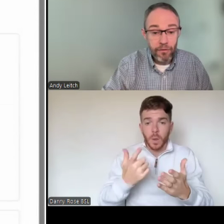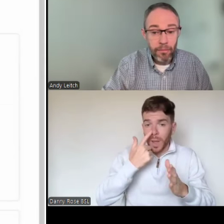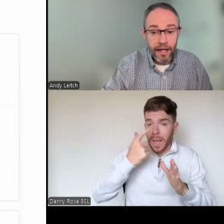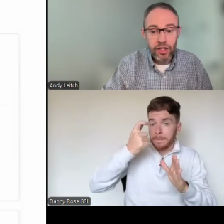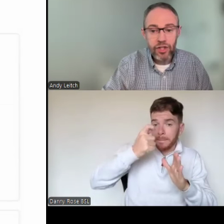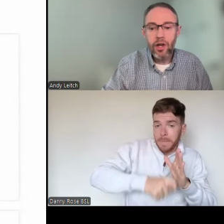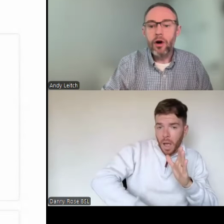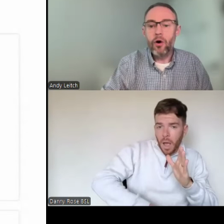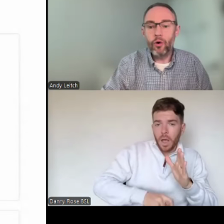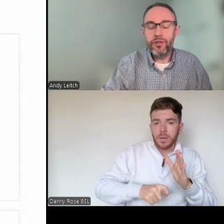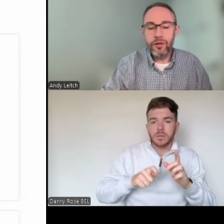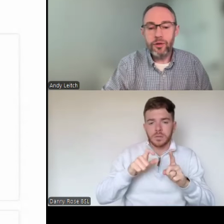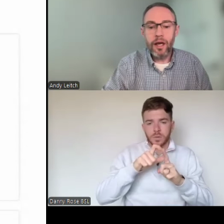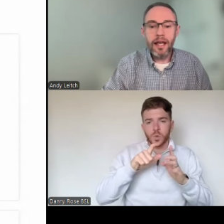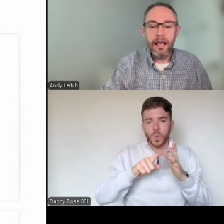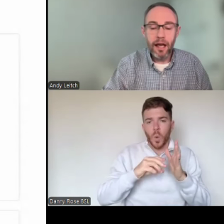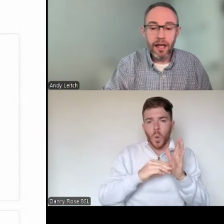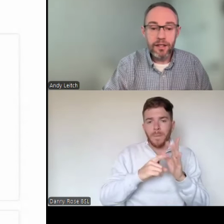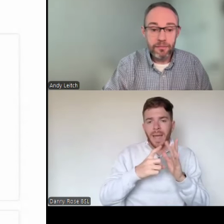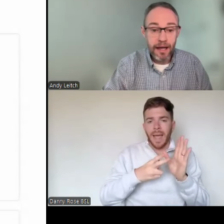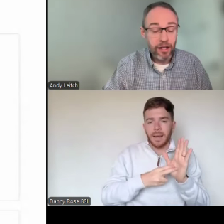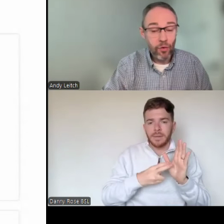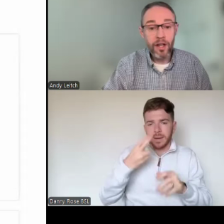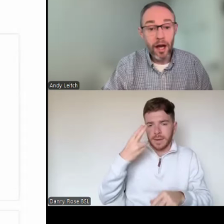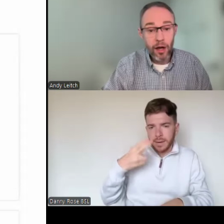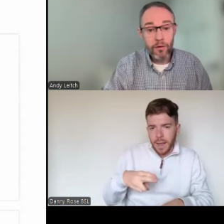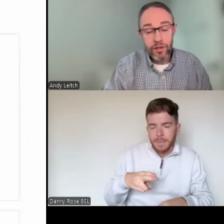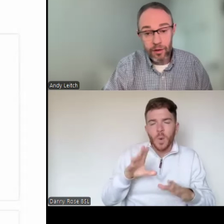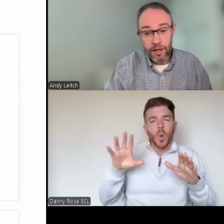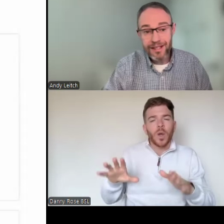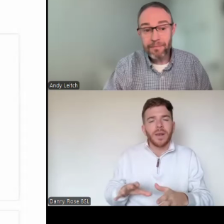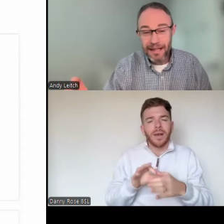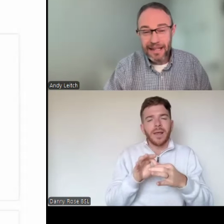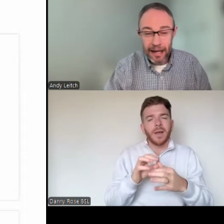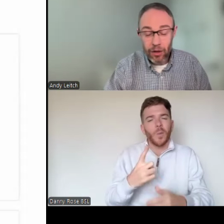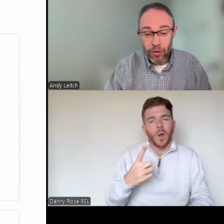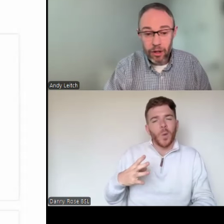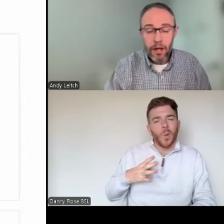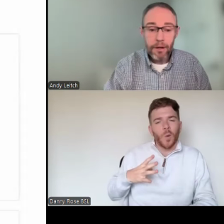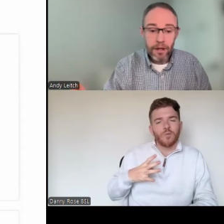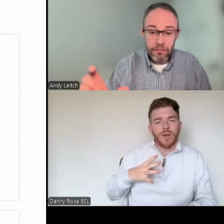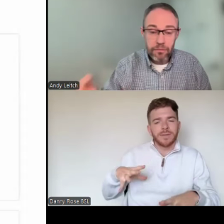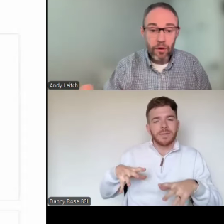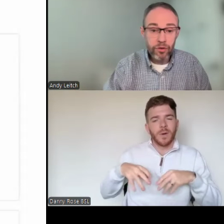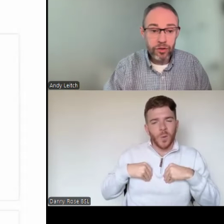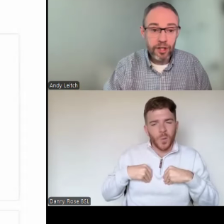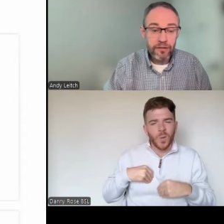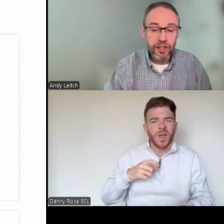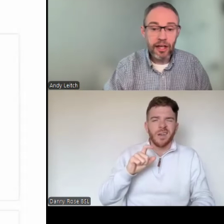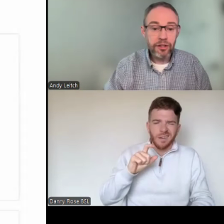of your package or to link a domain that you already own to this. It's a bit technical, but not too much of a challenge.